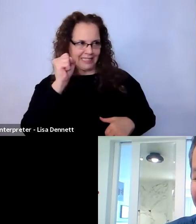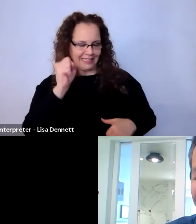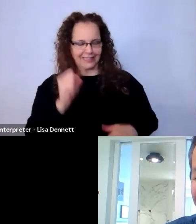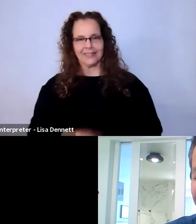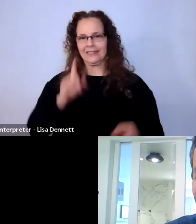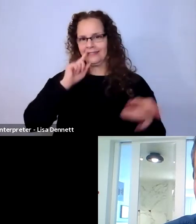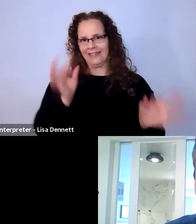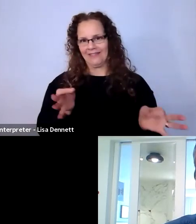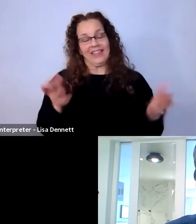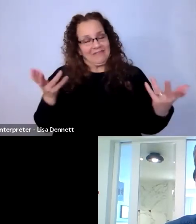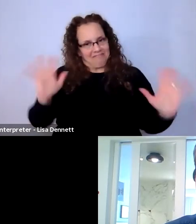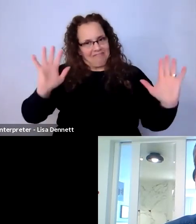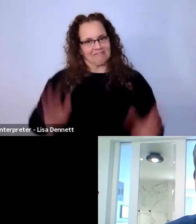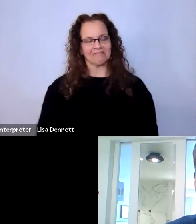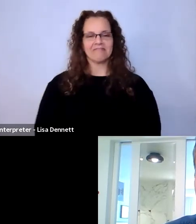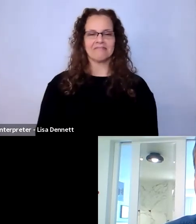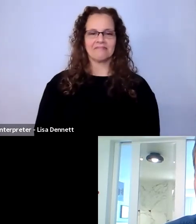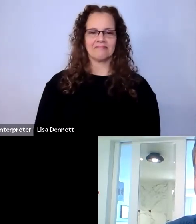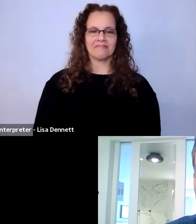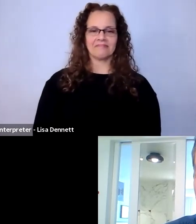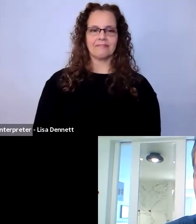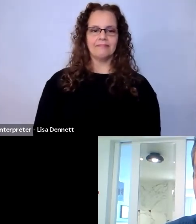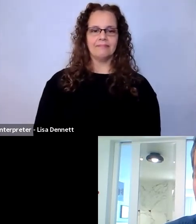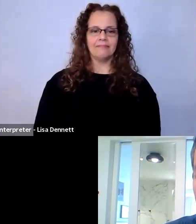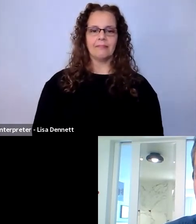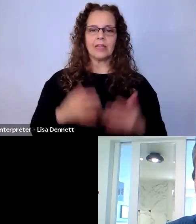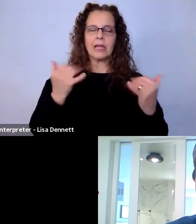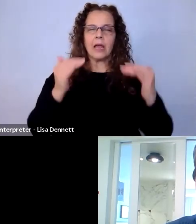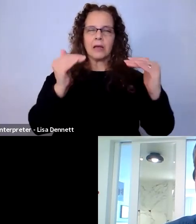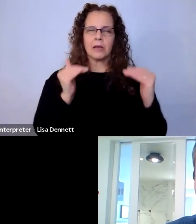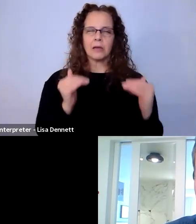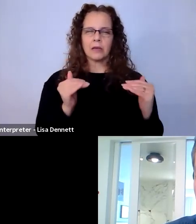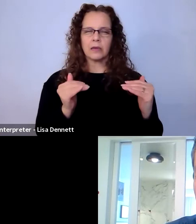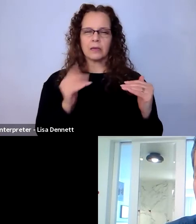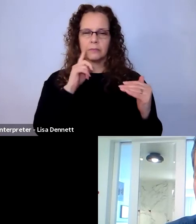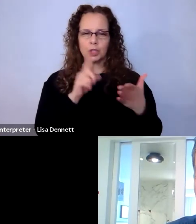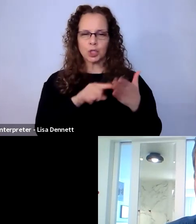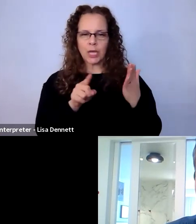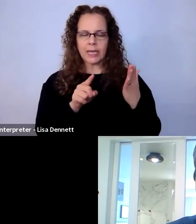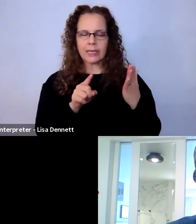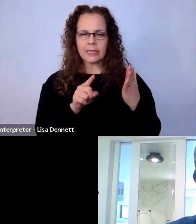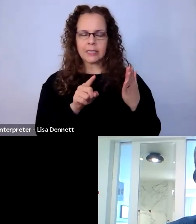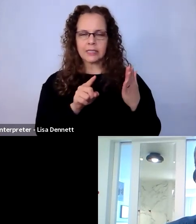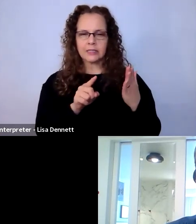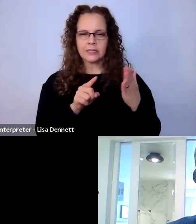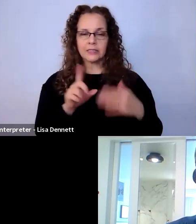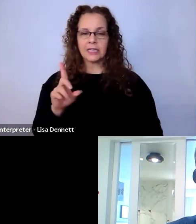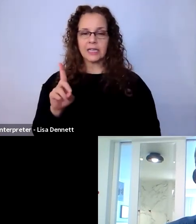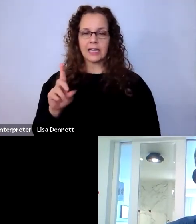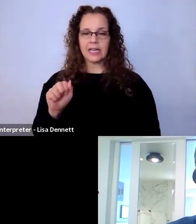There you have it. Now we have oops I clicked the wrong button, now we have Dave Brian and he says